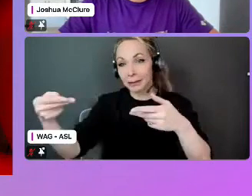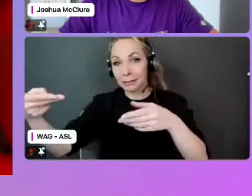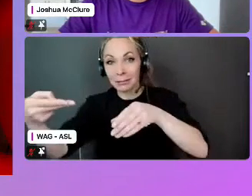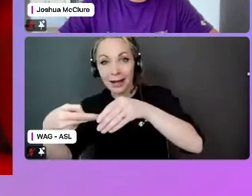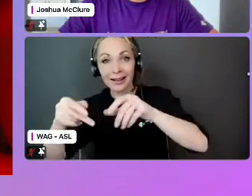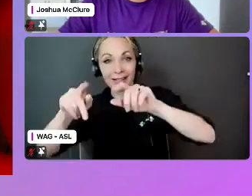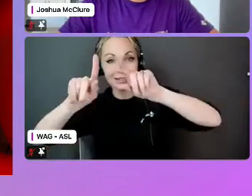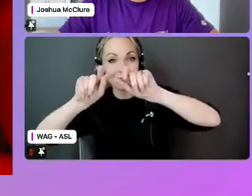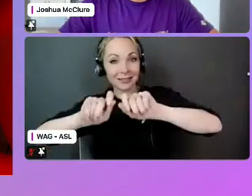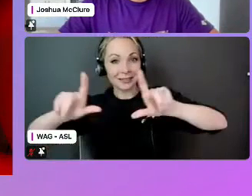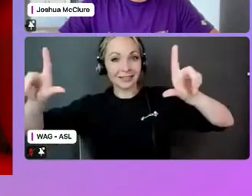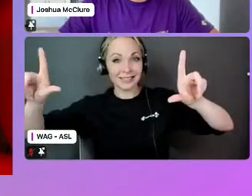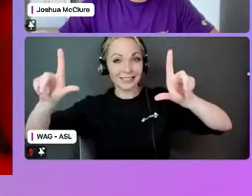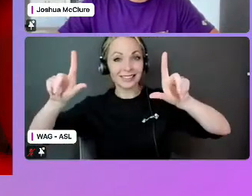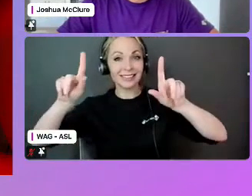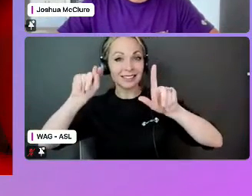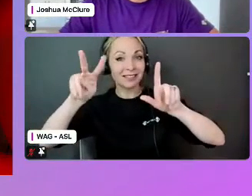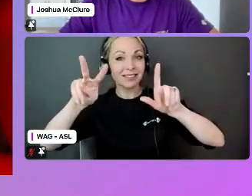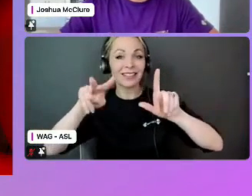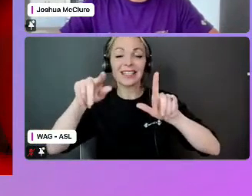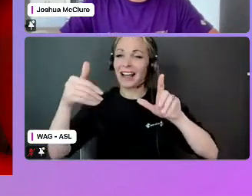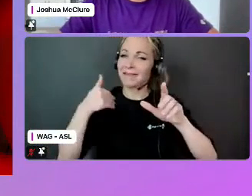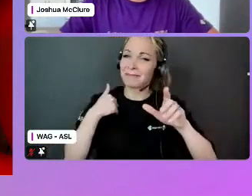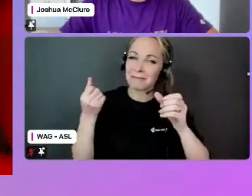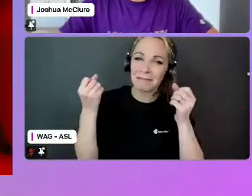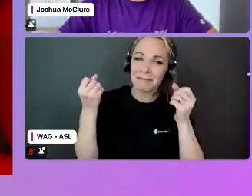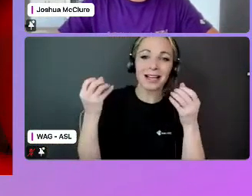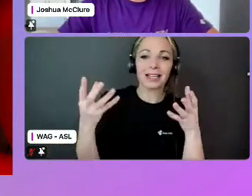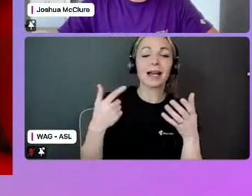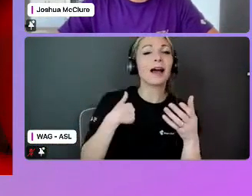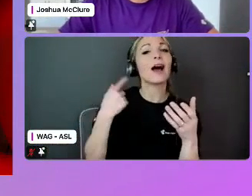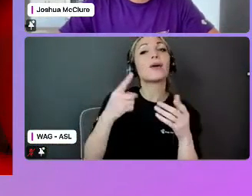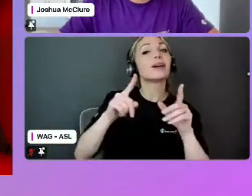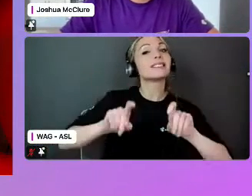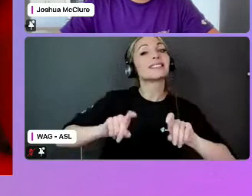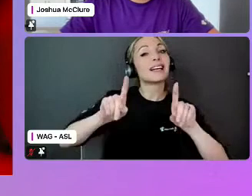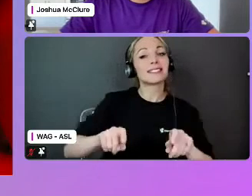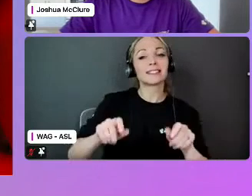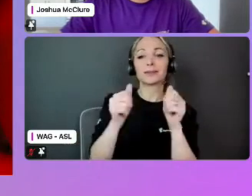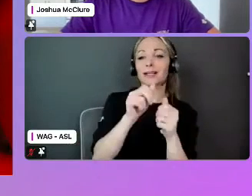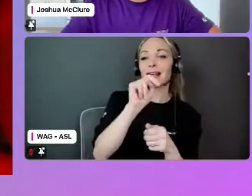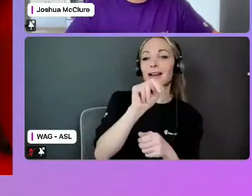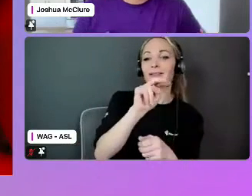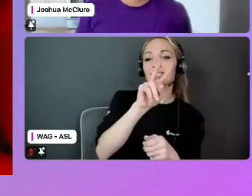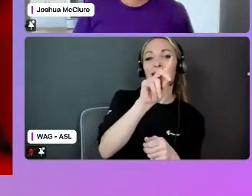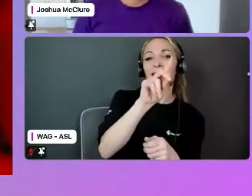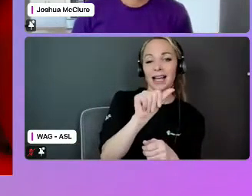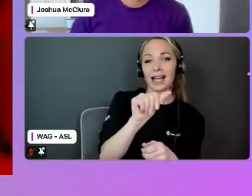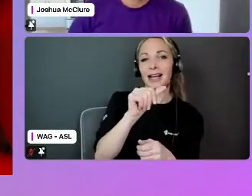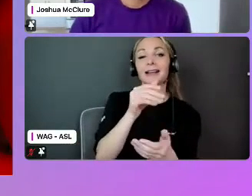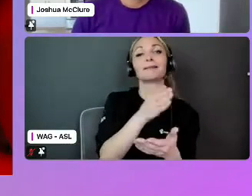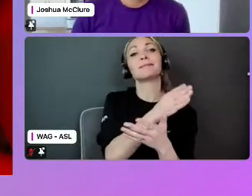might need to use in where you don't have a choice choice, but if I have a choice, I